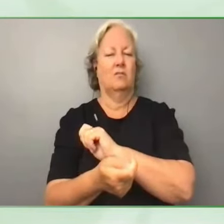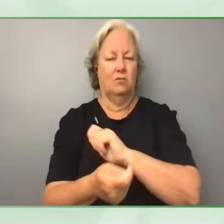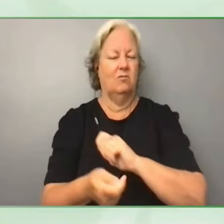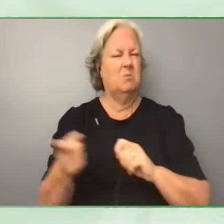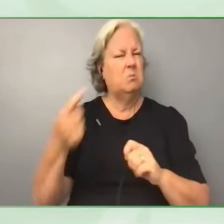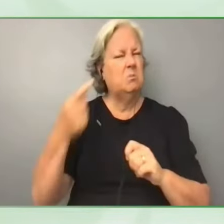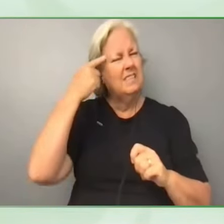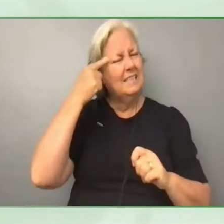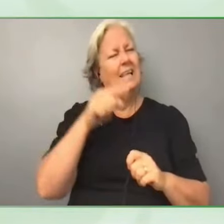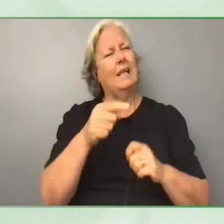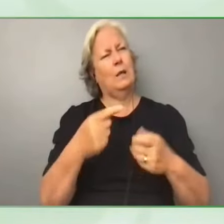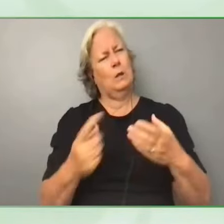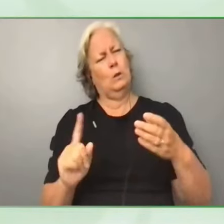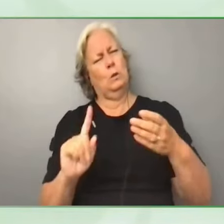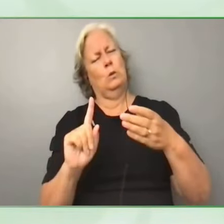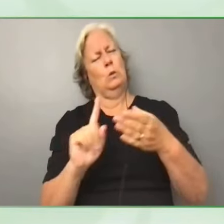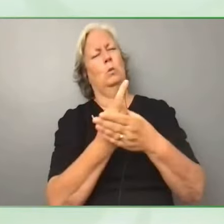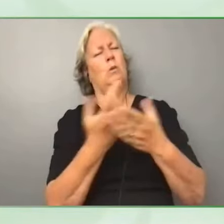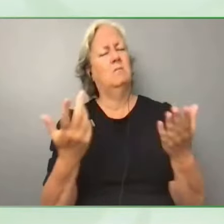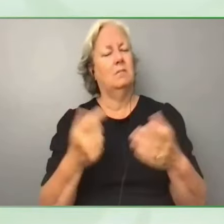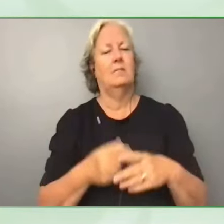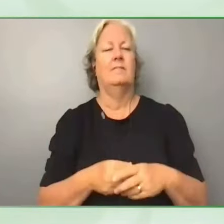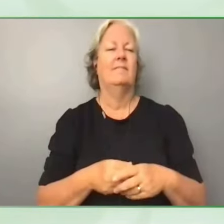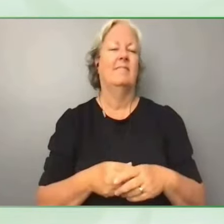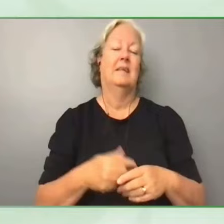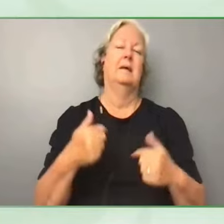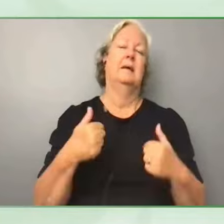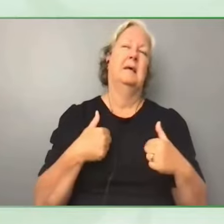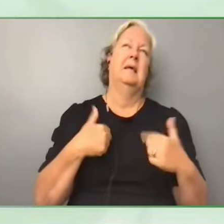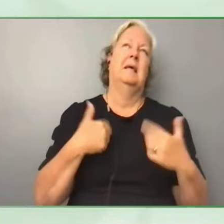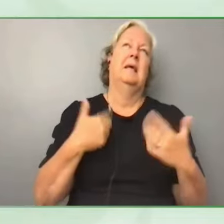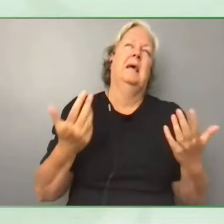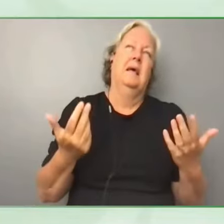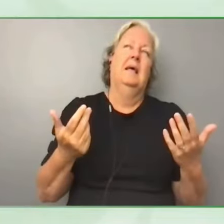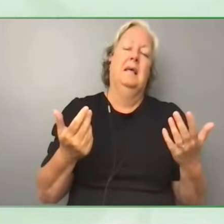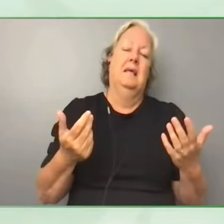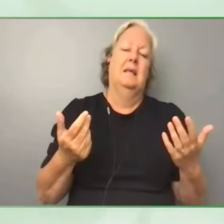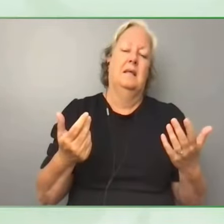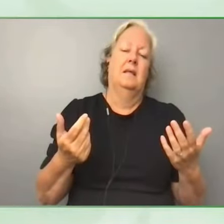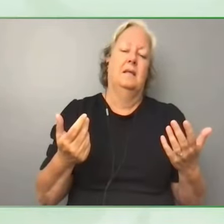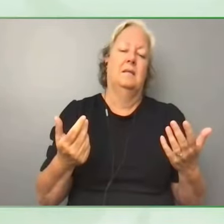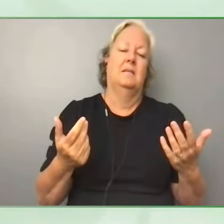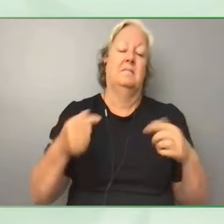I am very practical in this case because I am working for many years